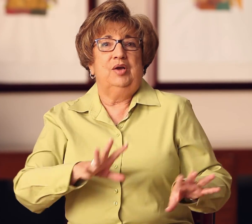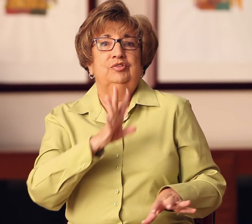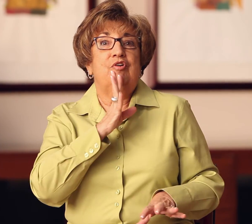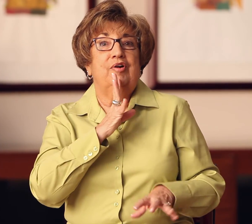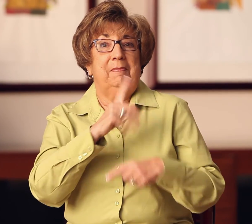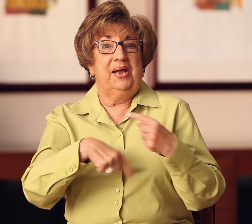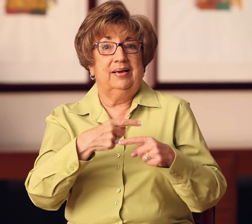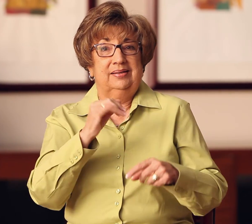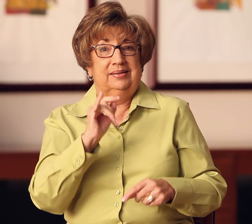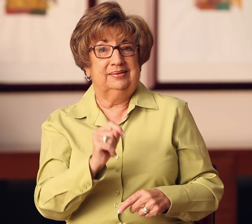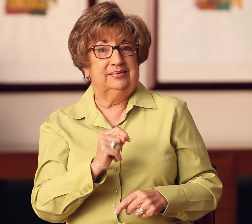because I don't want to talk about it.